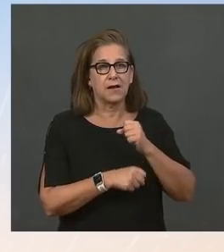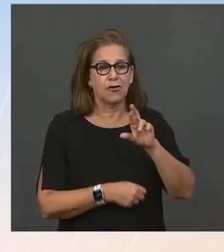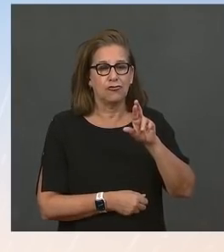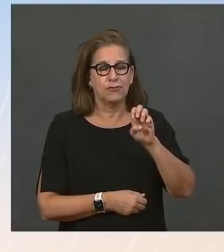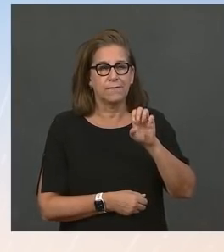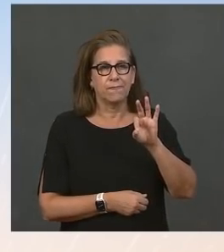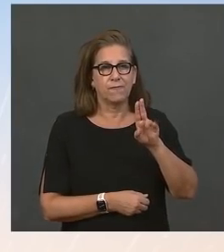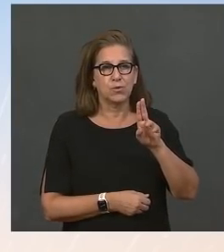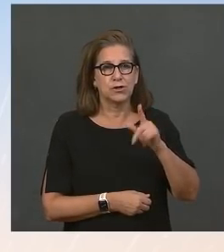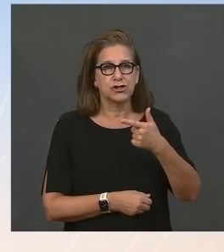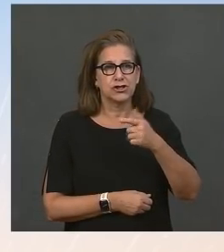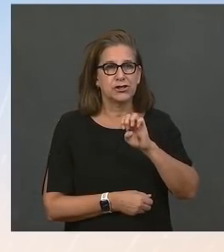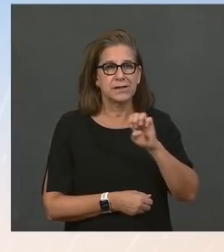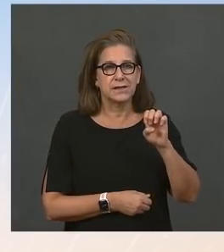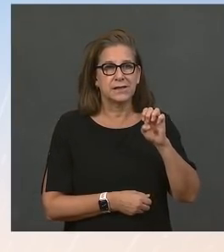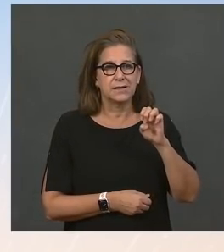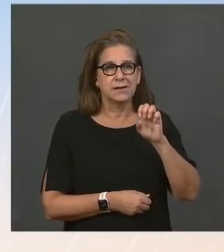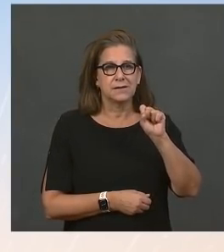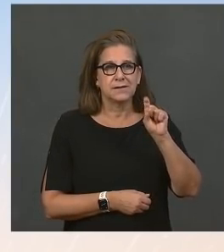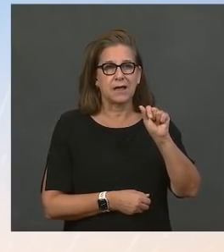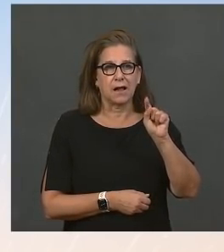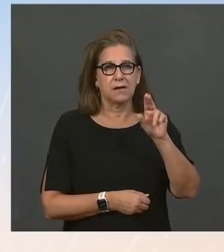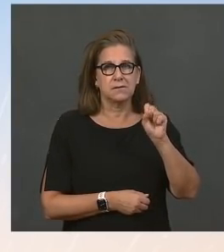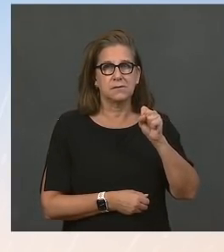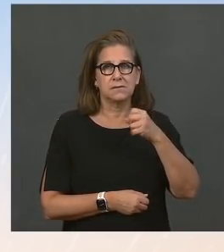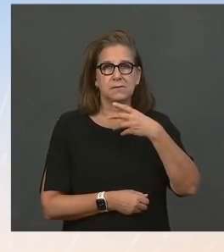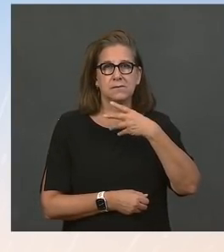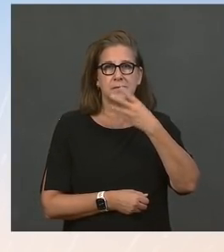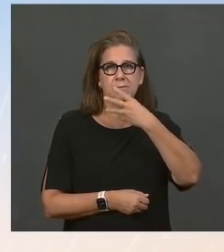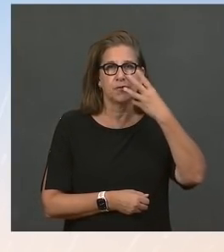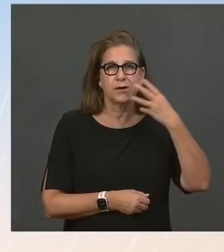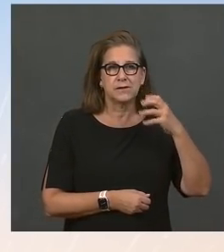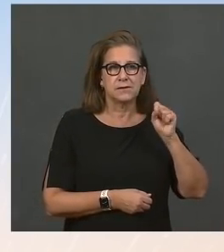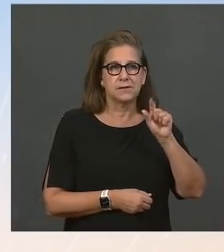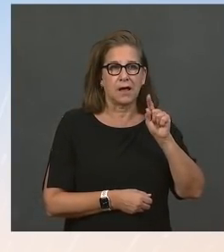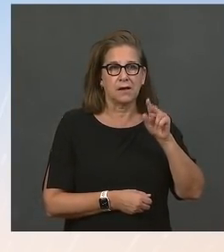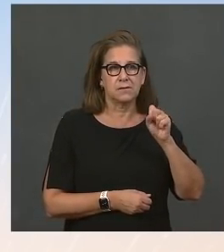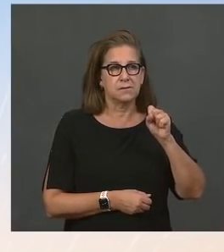one that engages with counterpart -- with officials on the ground.